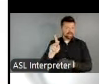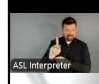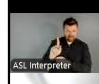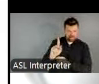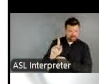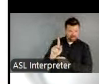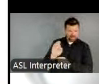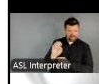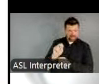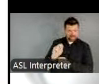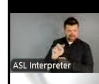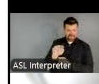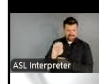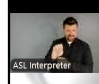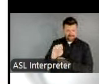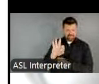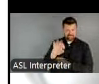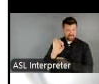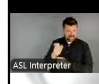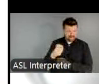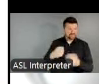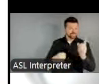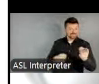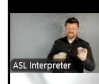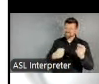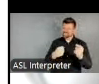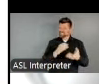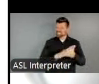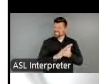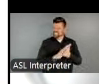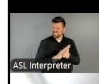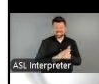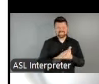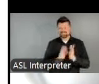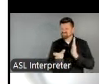from our GIA session. And delighted that the same group you see pictured from the